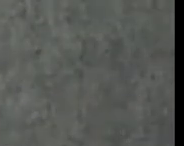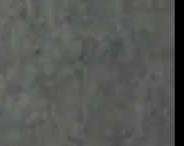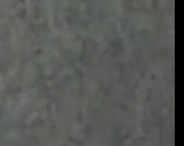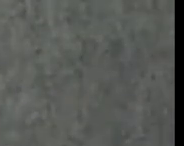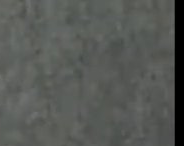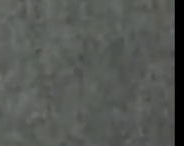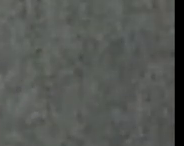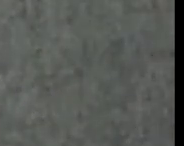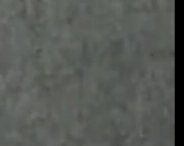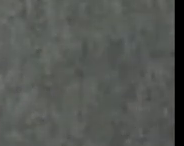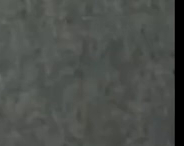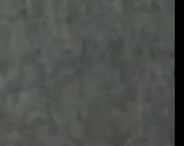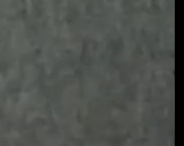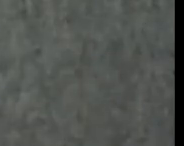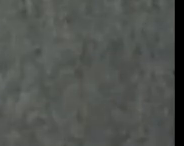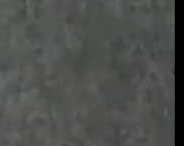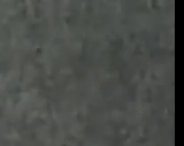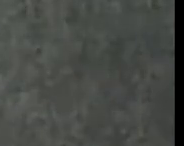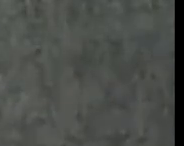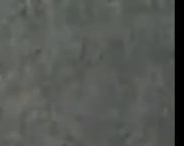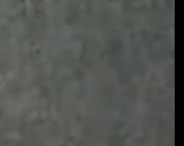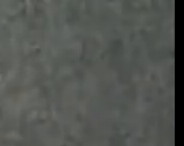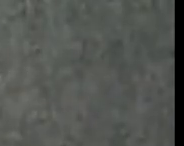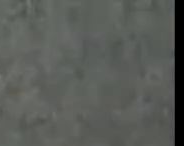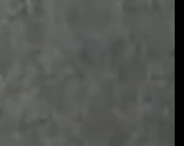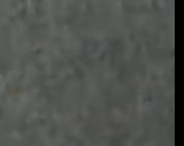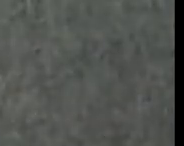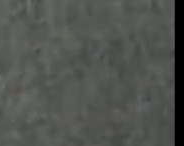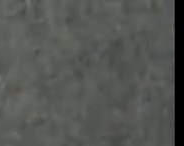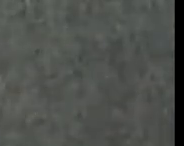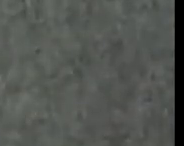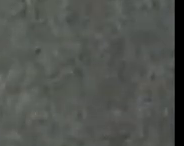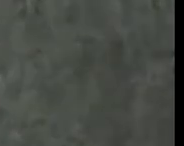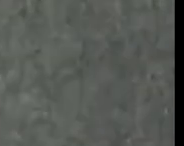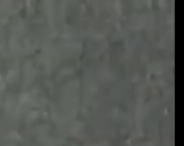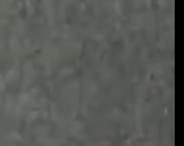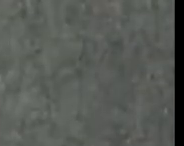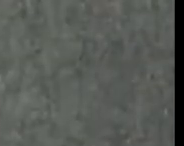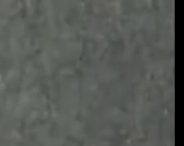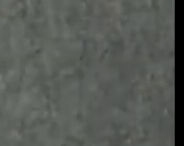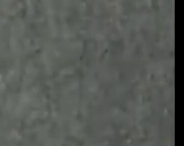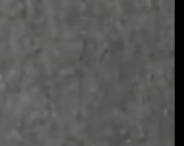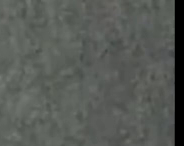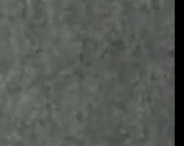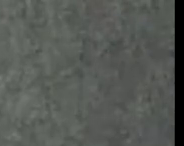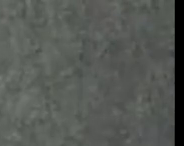In terms of being overwhelmed Okay. And there's some more. Thank you.